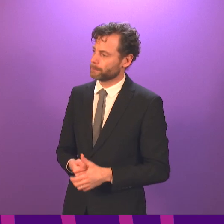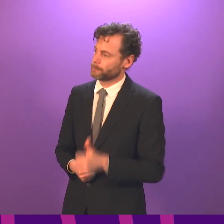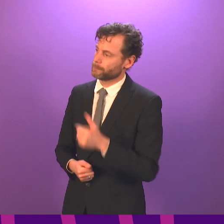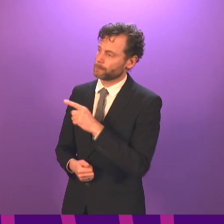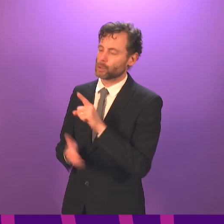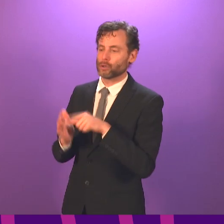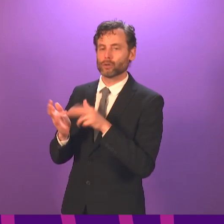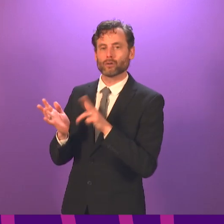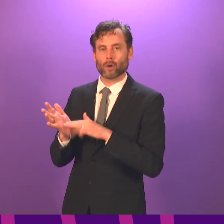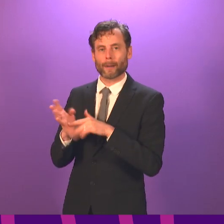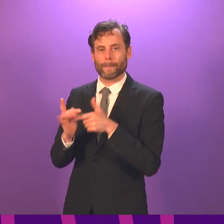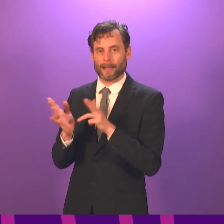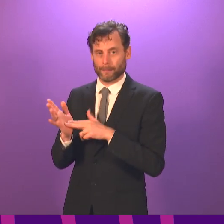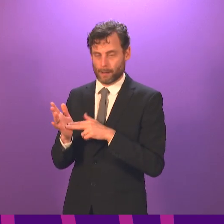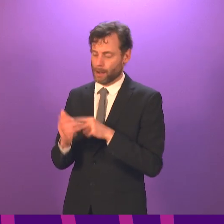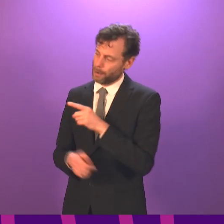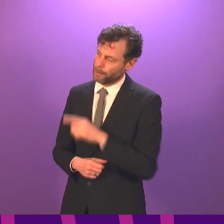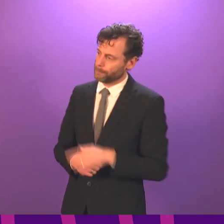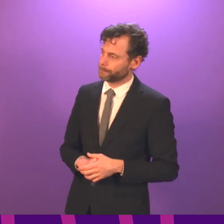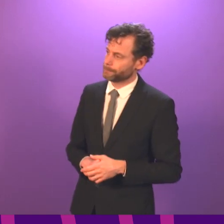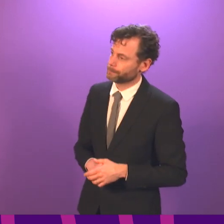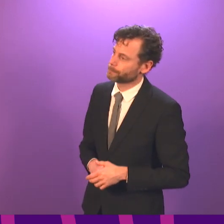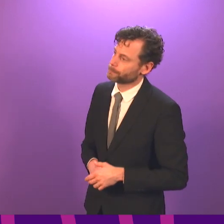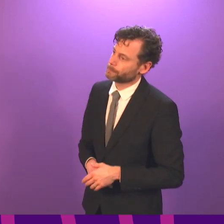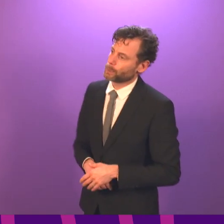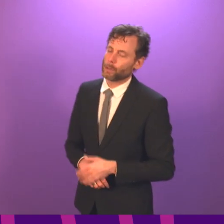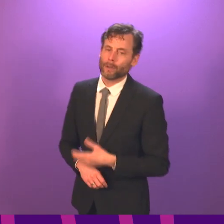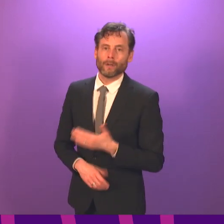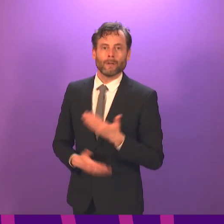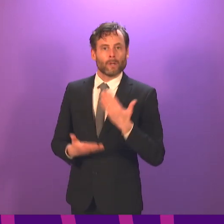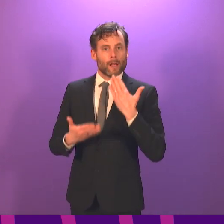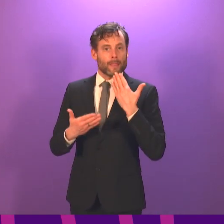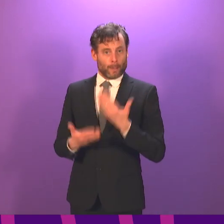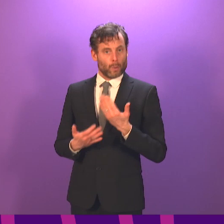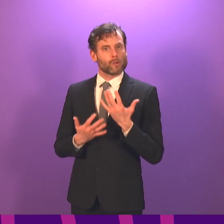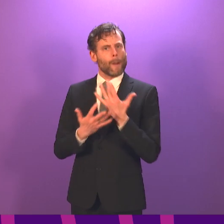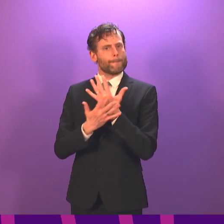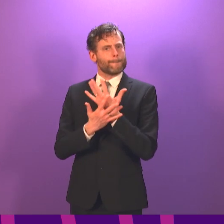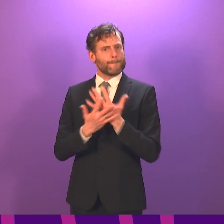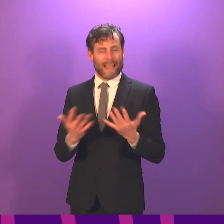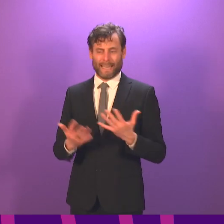John Mason (Glasgow Shettleston) (SNP): Many people want the schools to open as soon